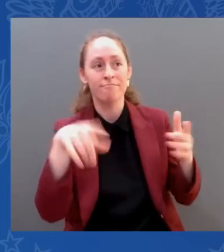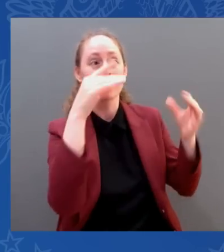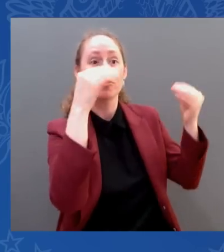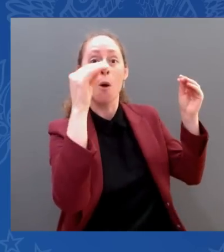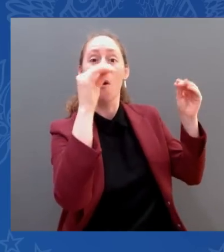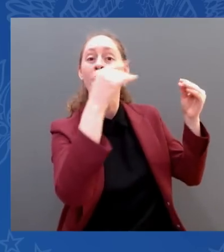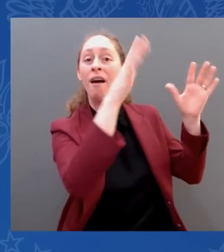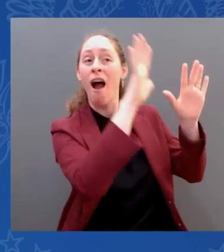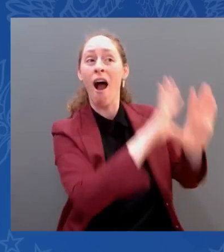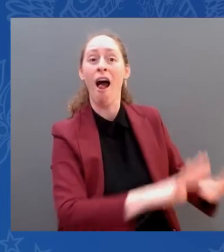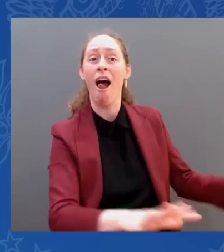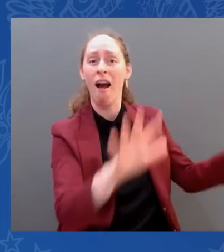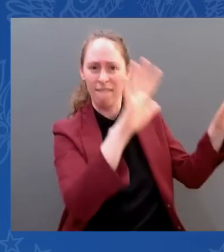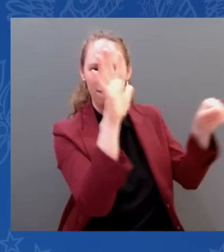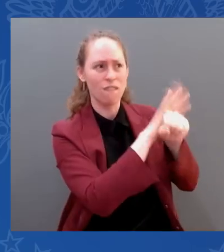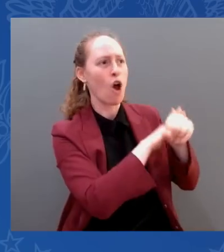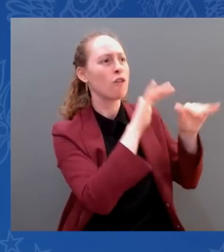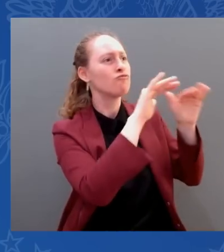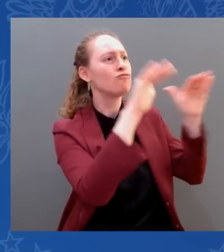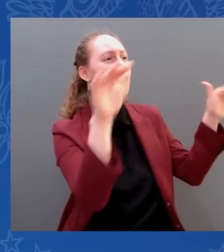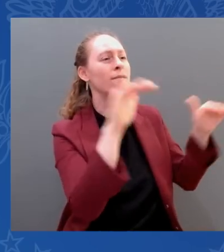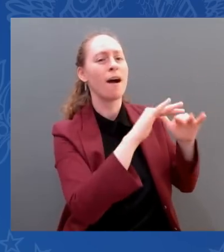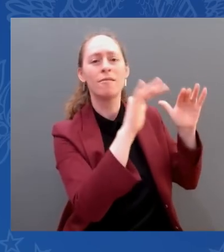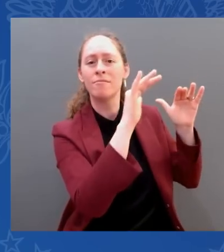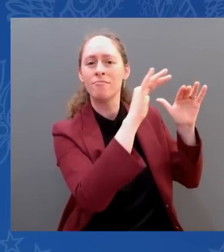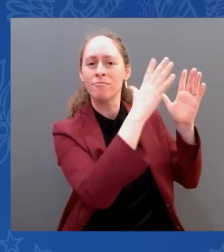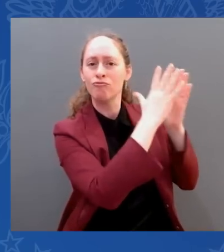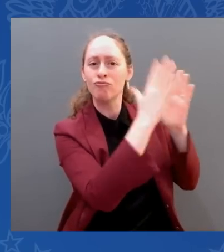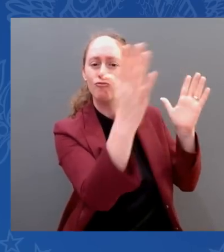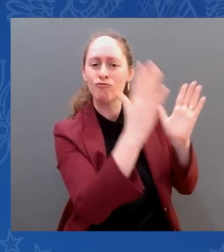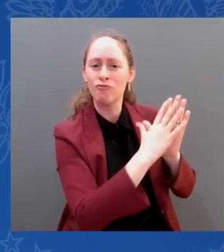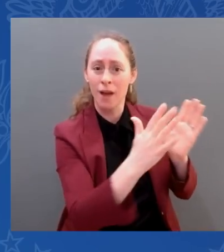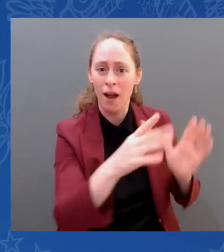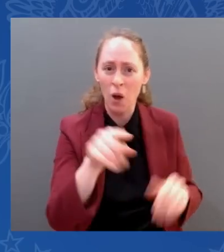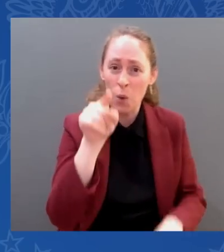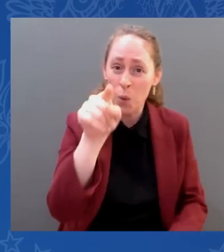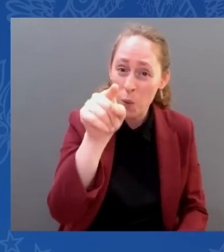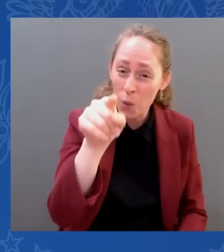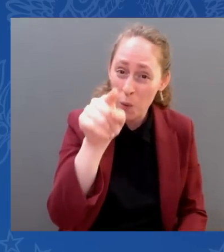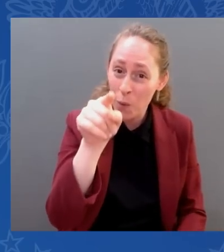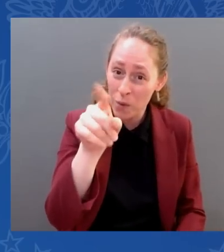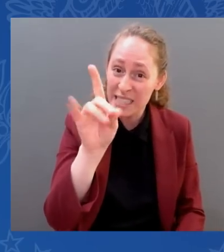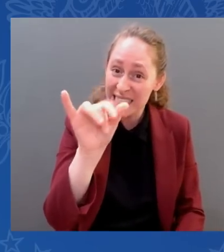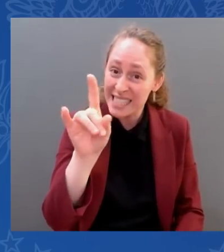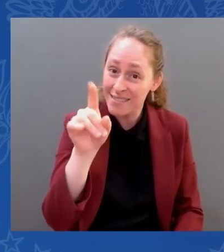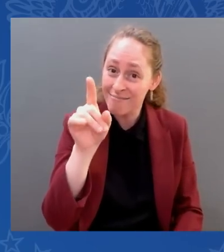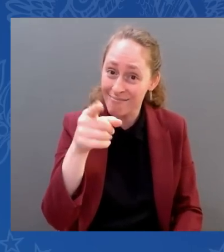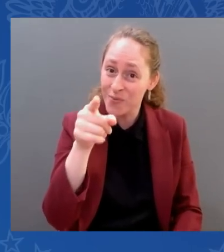You did it on time with minimal delay. Delivery times were actually quicker